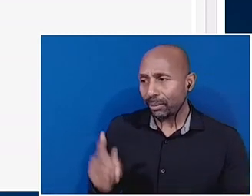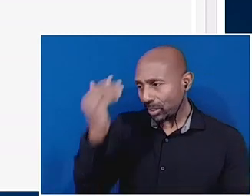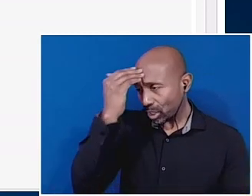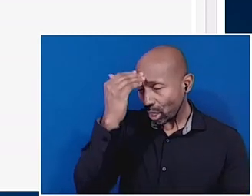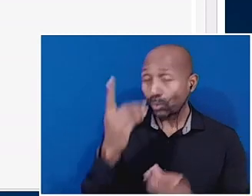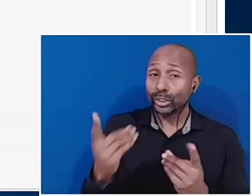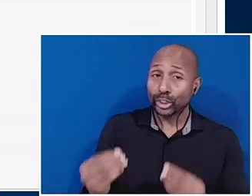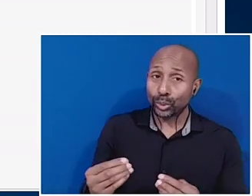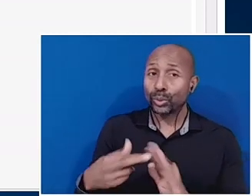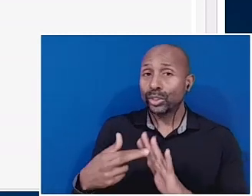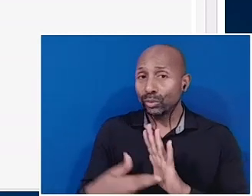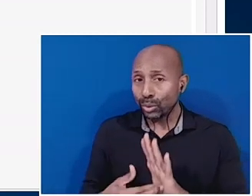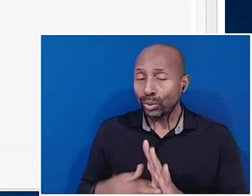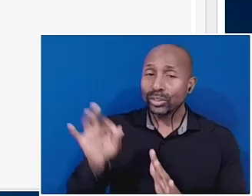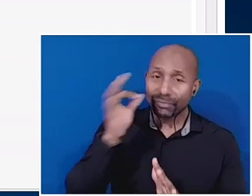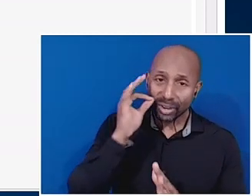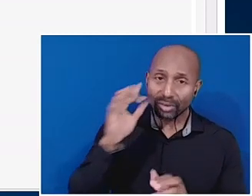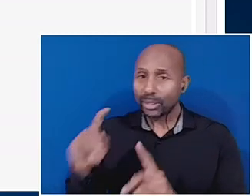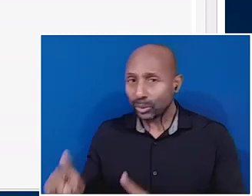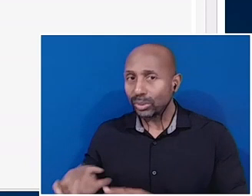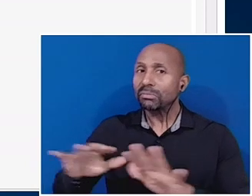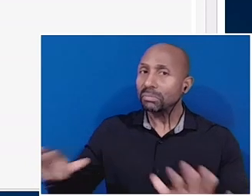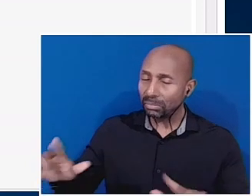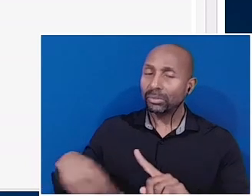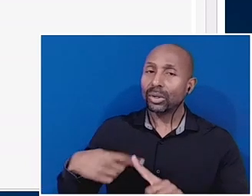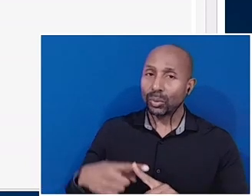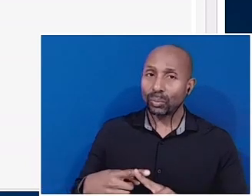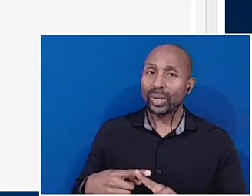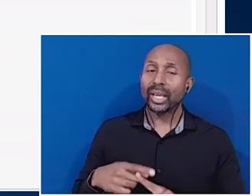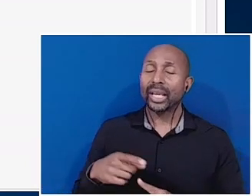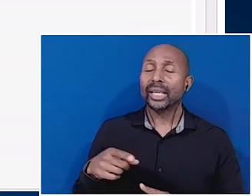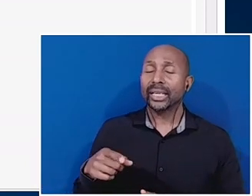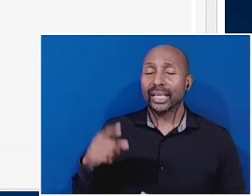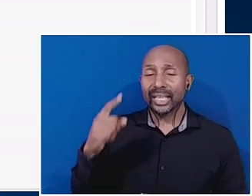the Federal opportunities are when they think about their options under the